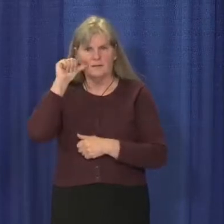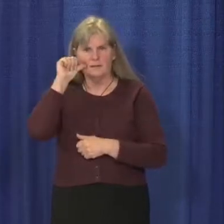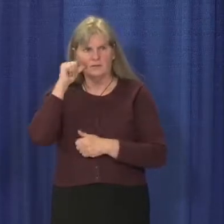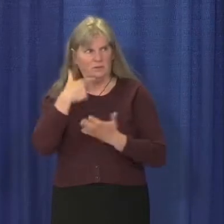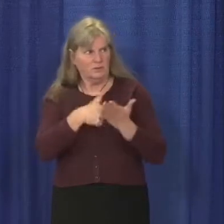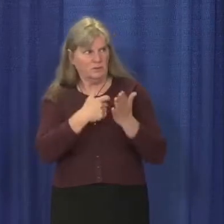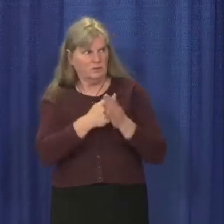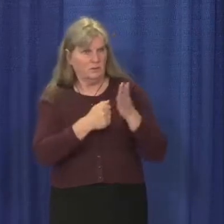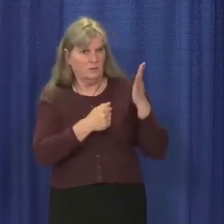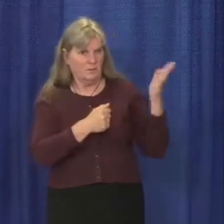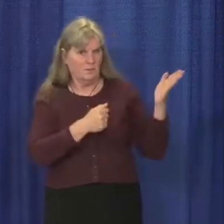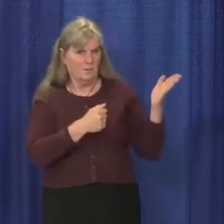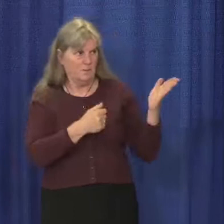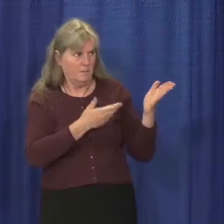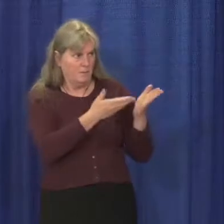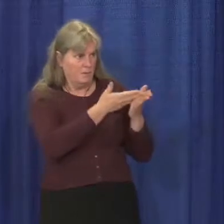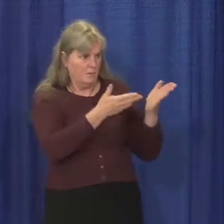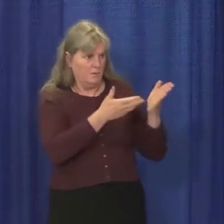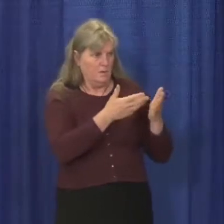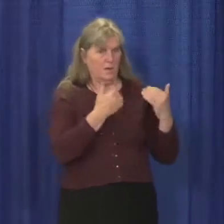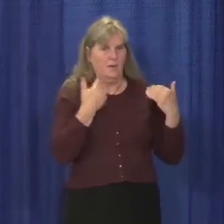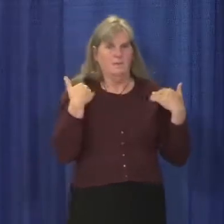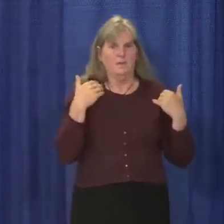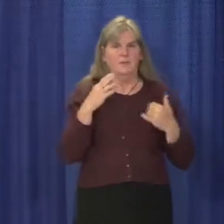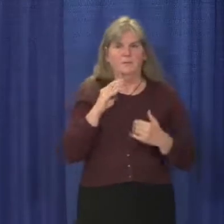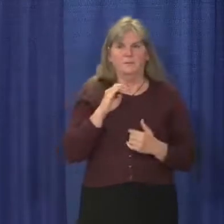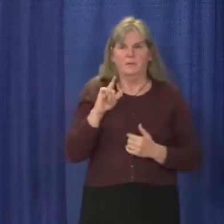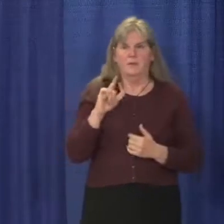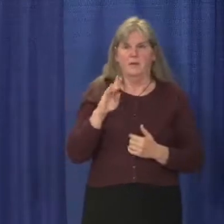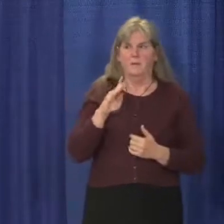know and Minister Bill Blair was